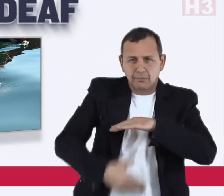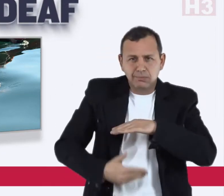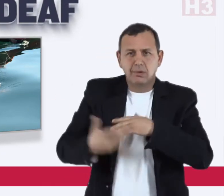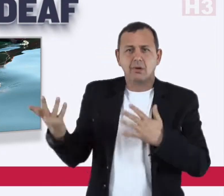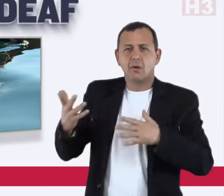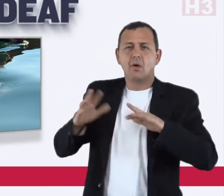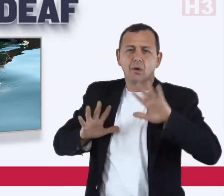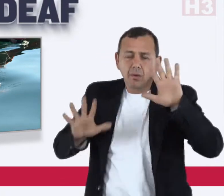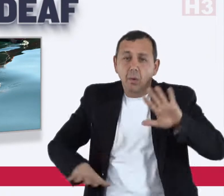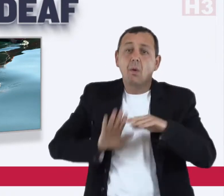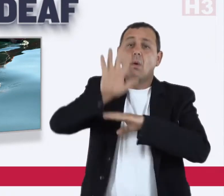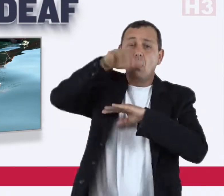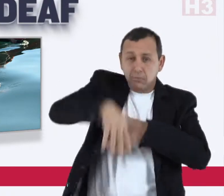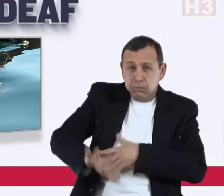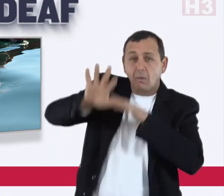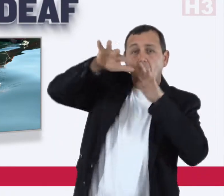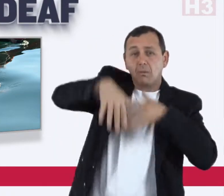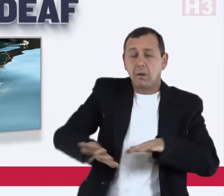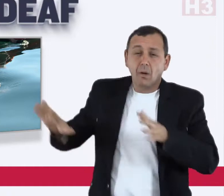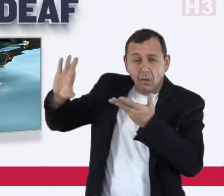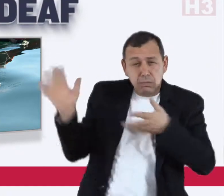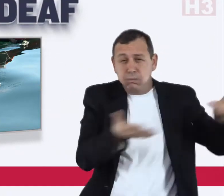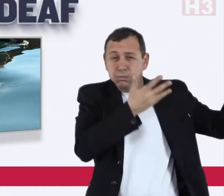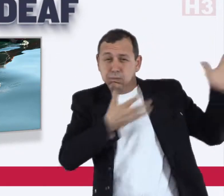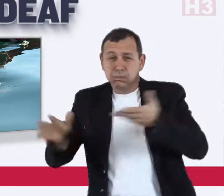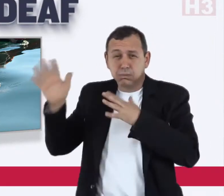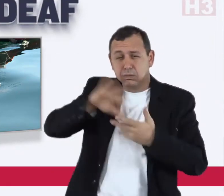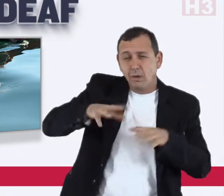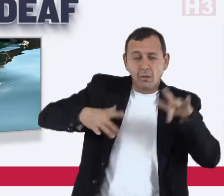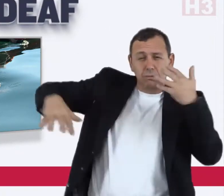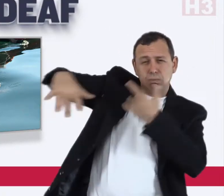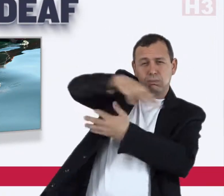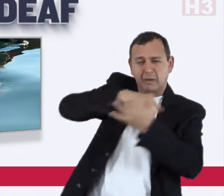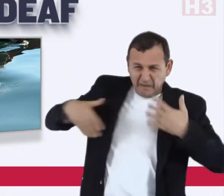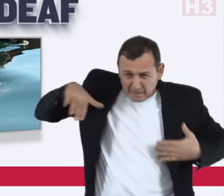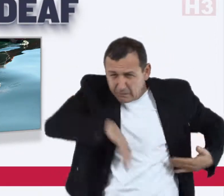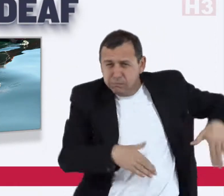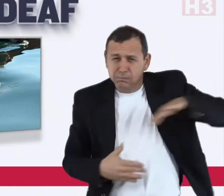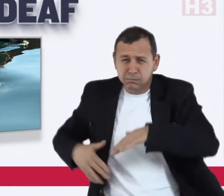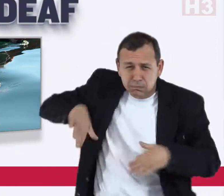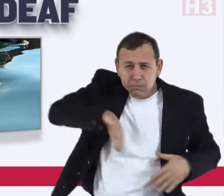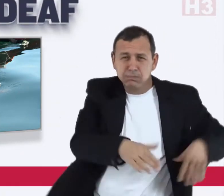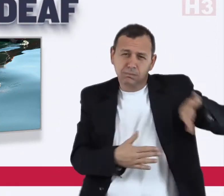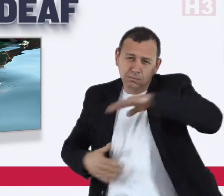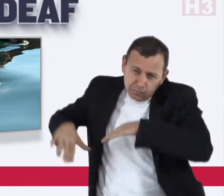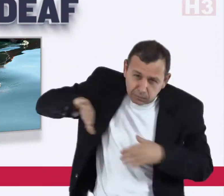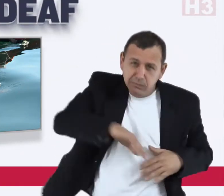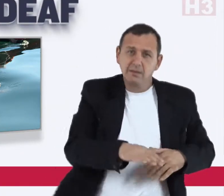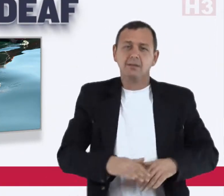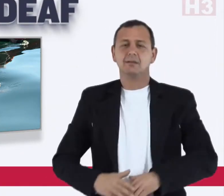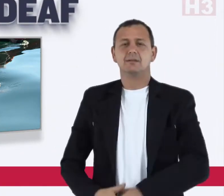and she battled meter-high waves, wind, strong currents and fog.